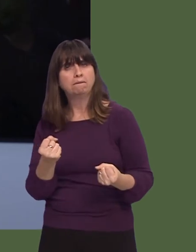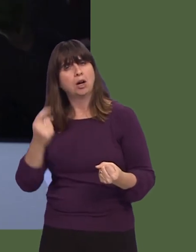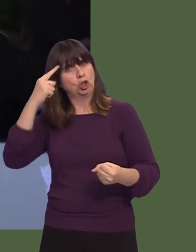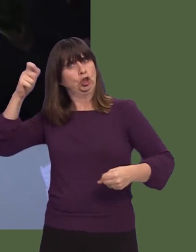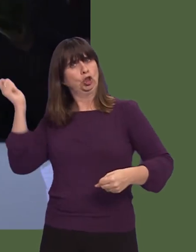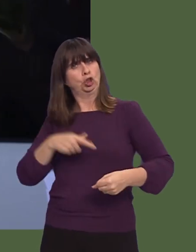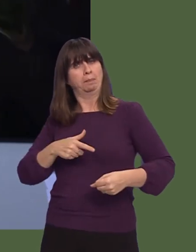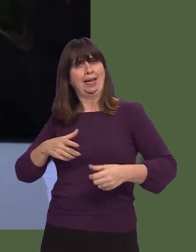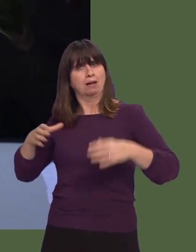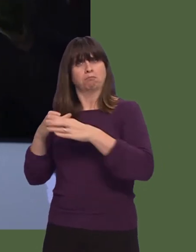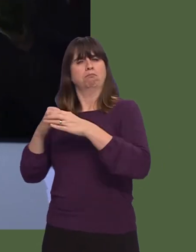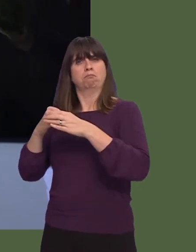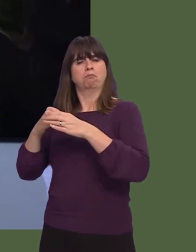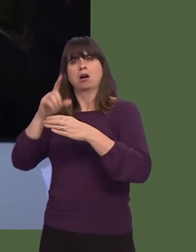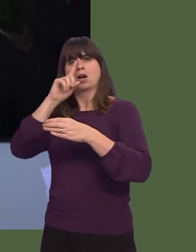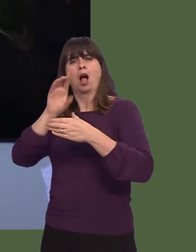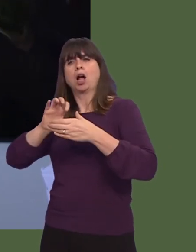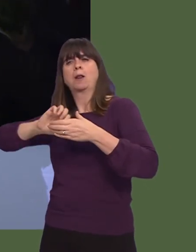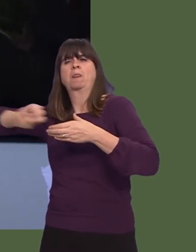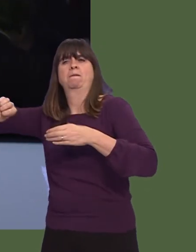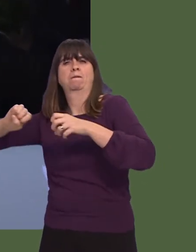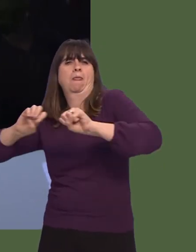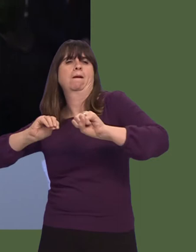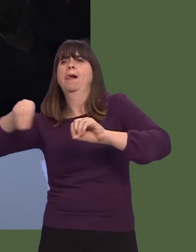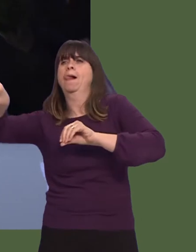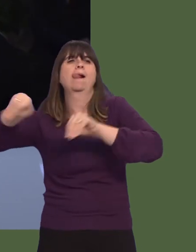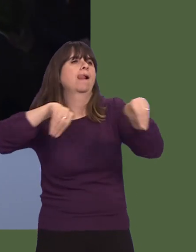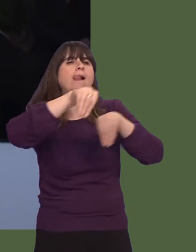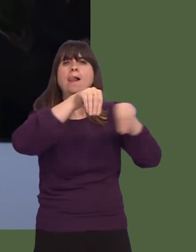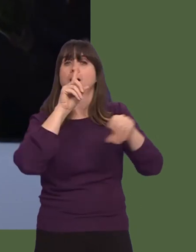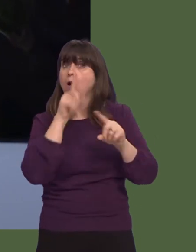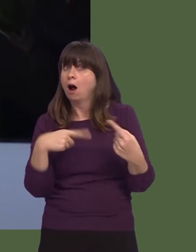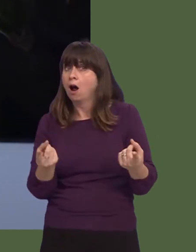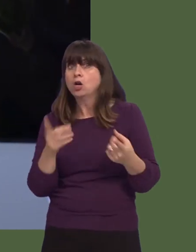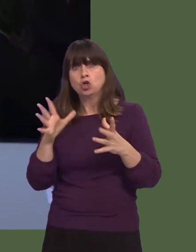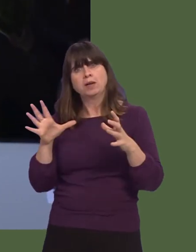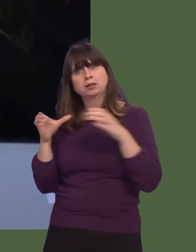at 2017-18 levels, and that the lack of a distinct budget line for Supporting People